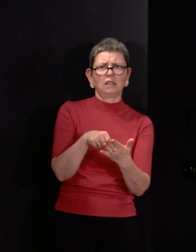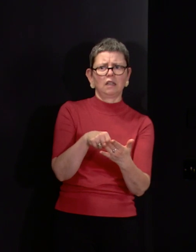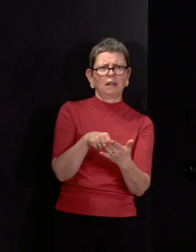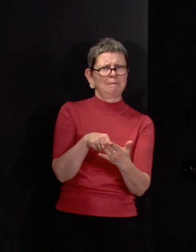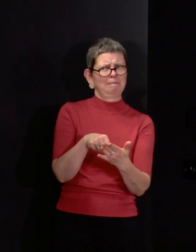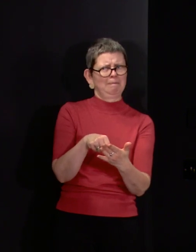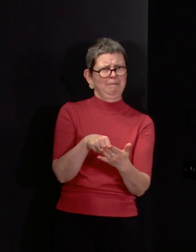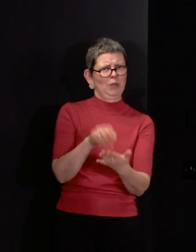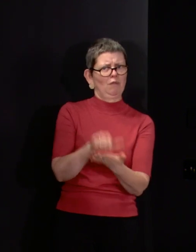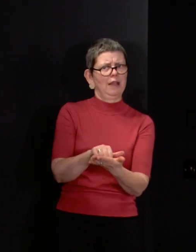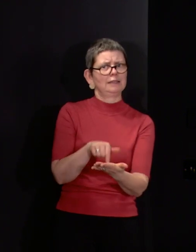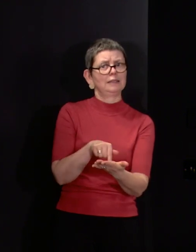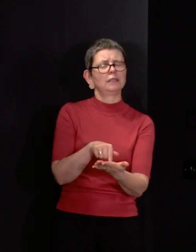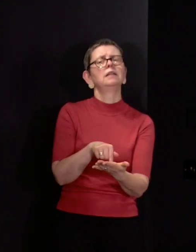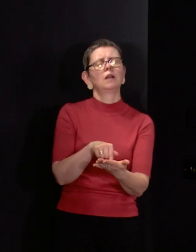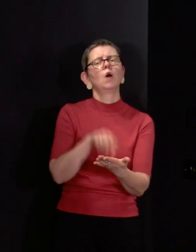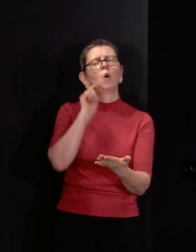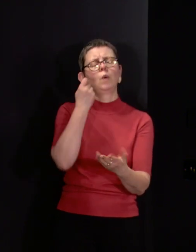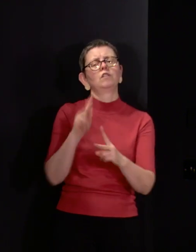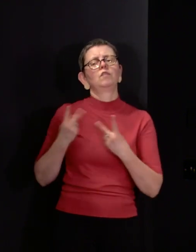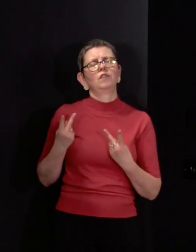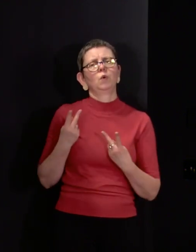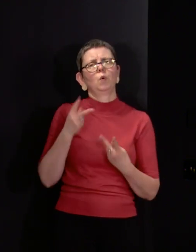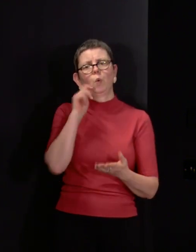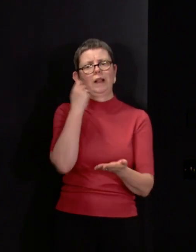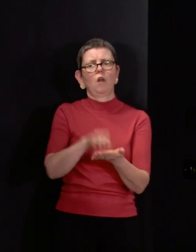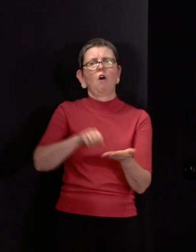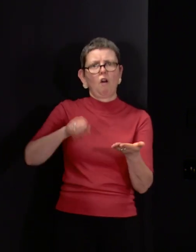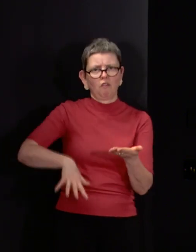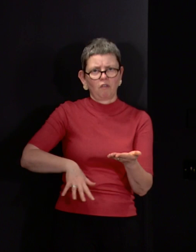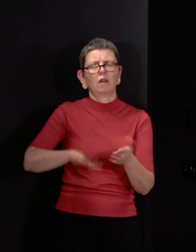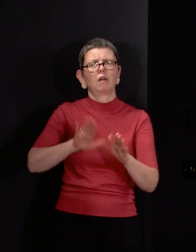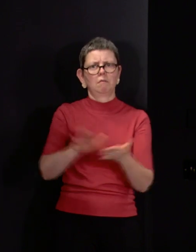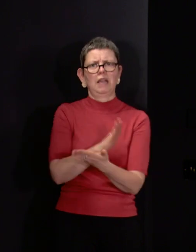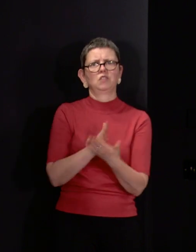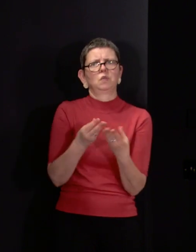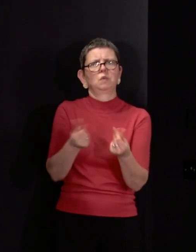where they should not have, that will be withdrawn, we will make rectification around that, but